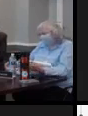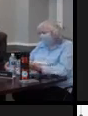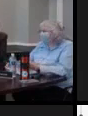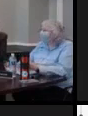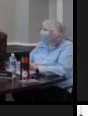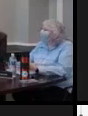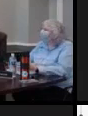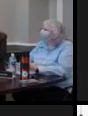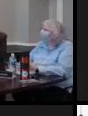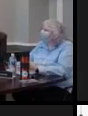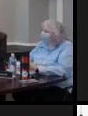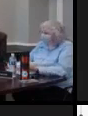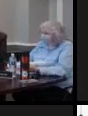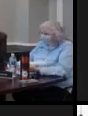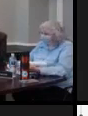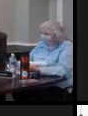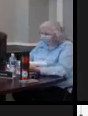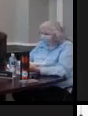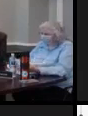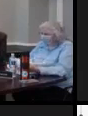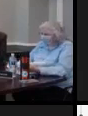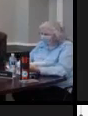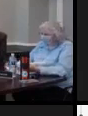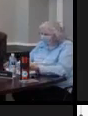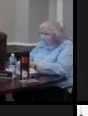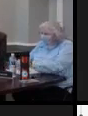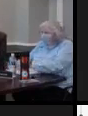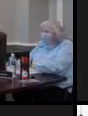Um, for a failure to comply with a written order.